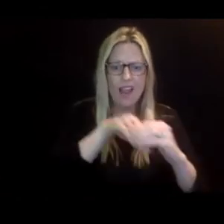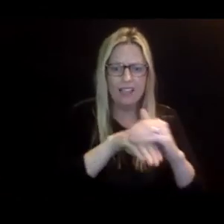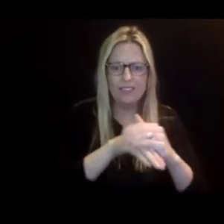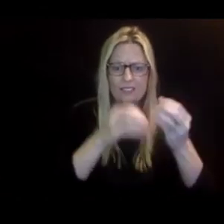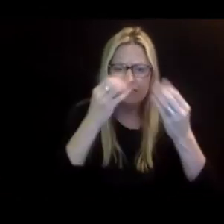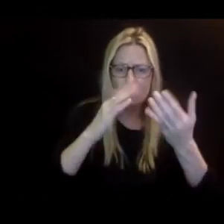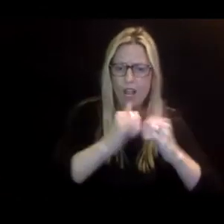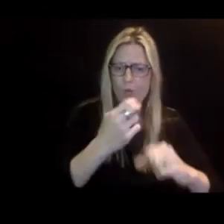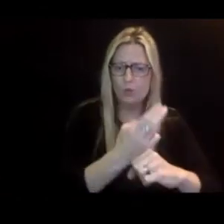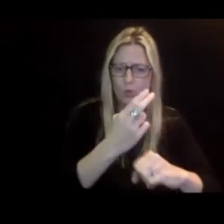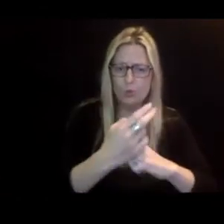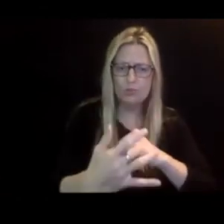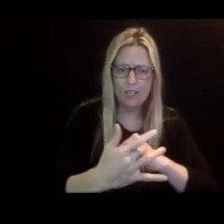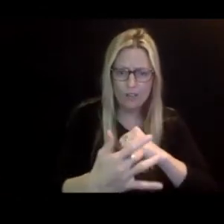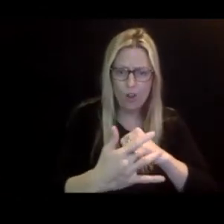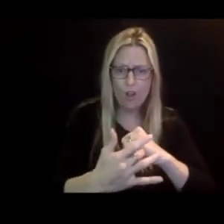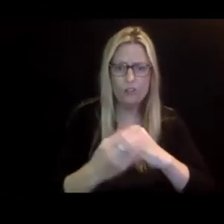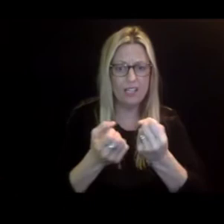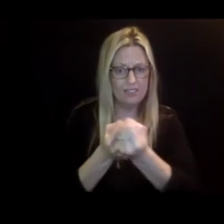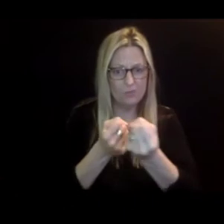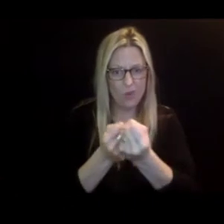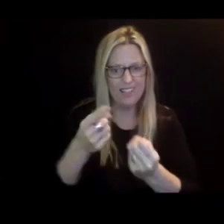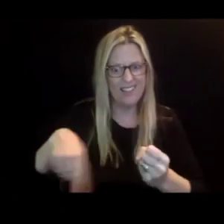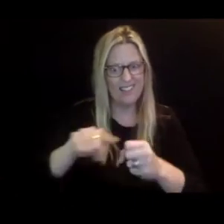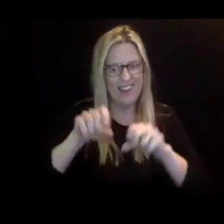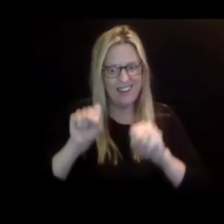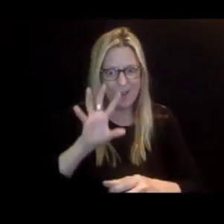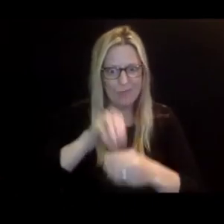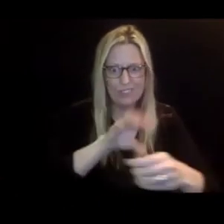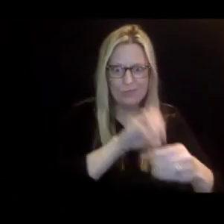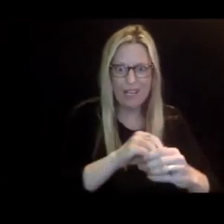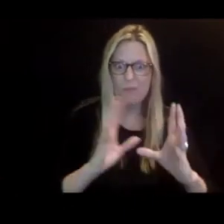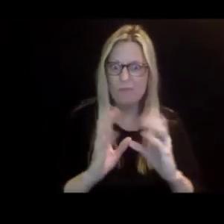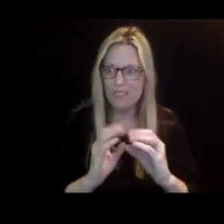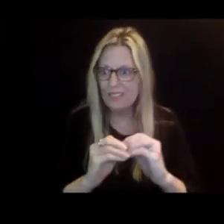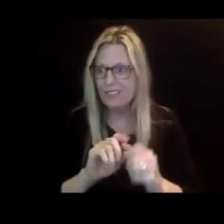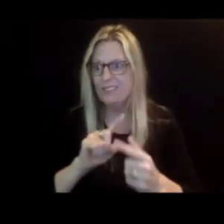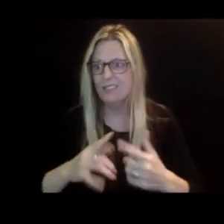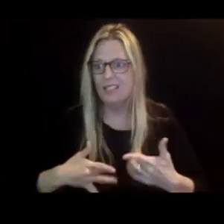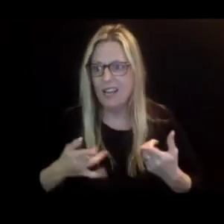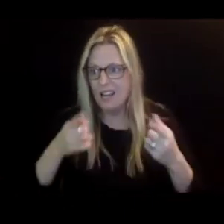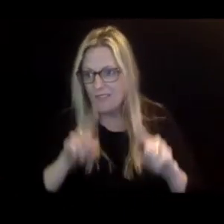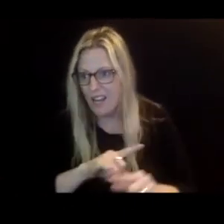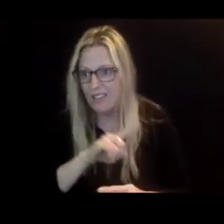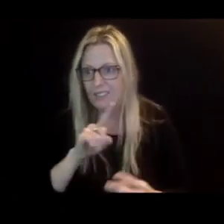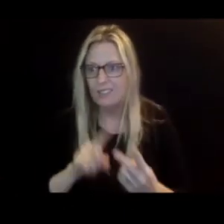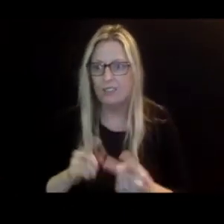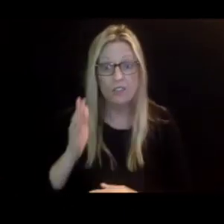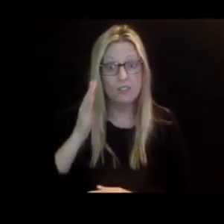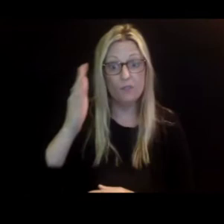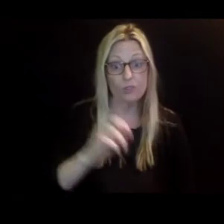to use technology. This supports them to participate in meetings, events, future legislative trainings,